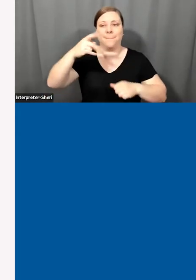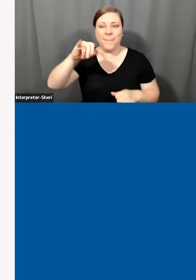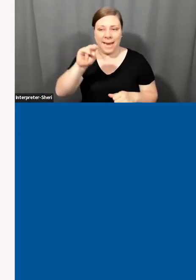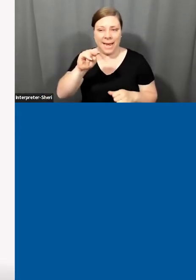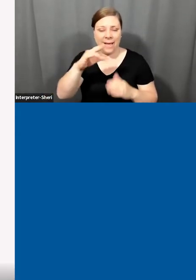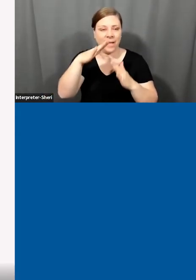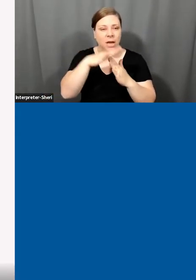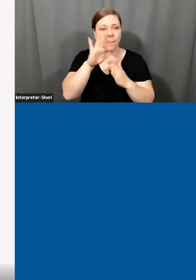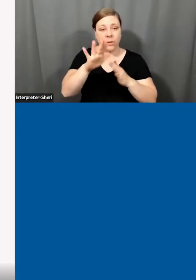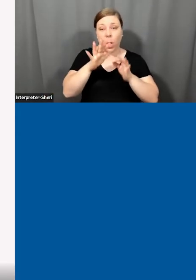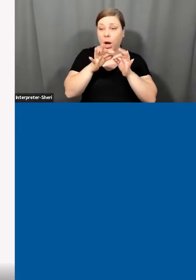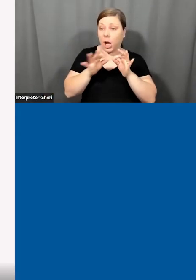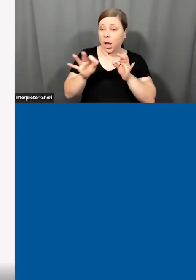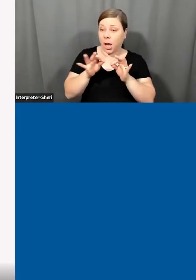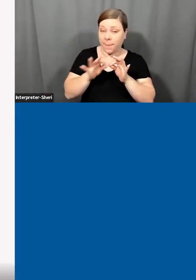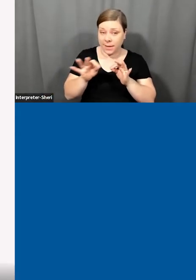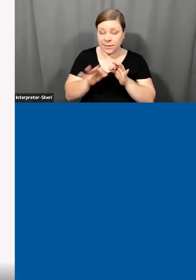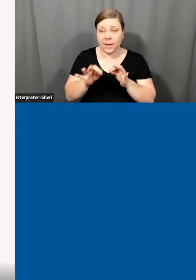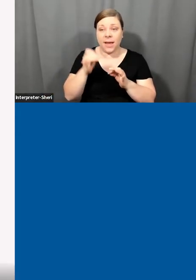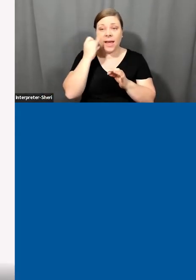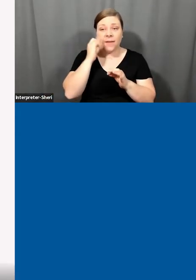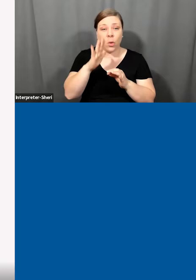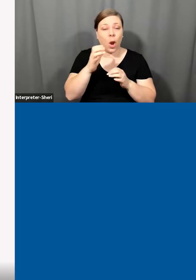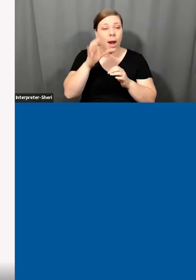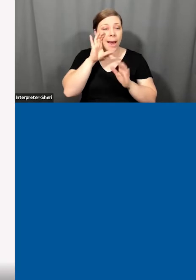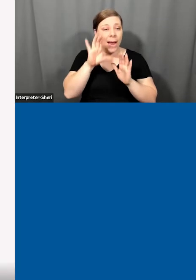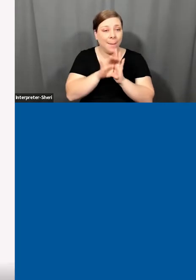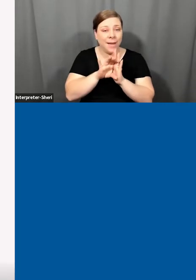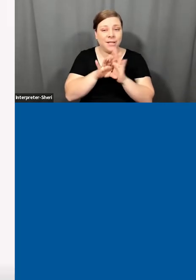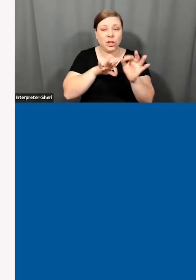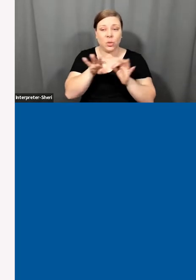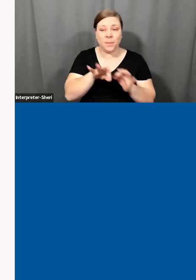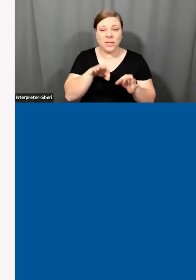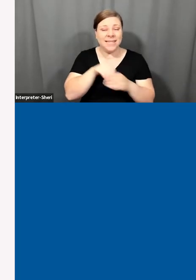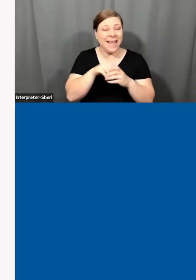What happens is if you put your image descriptions in the comments, when other people comment,